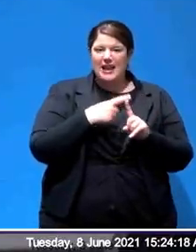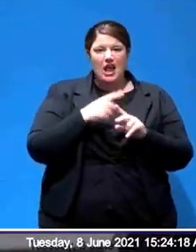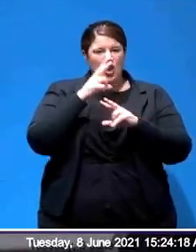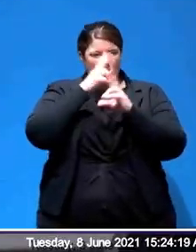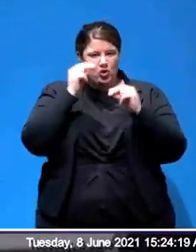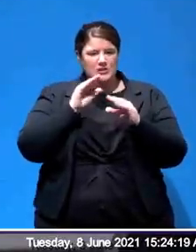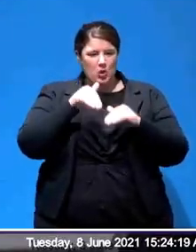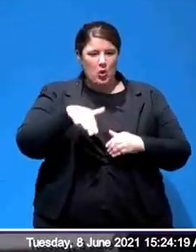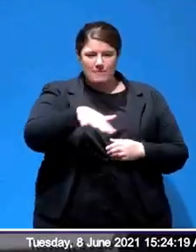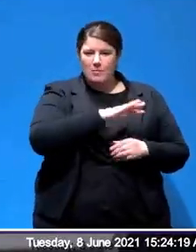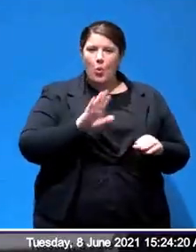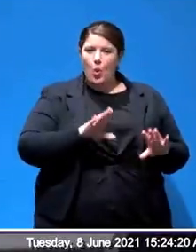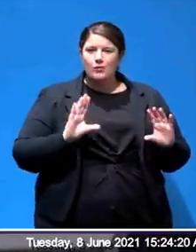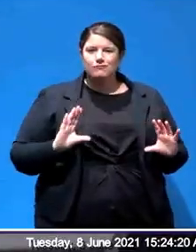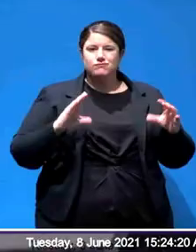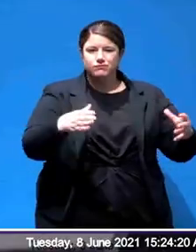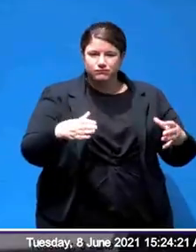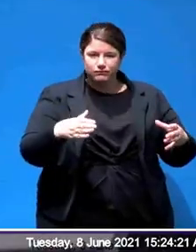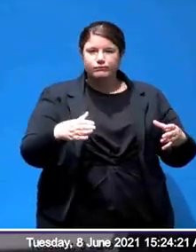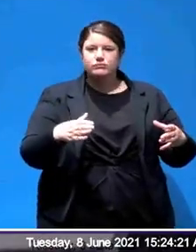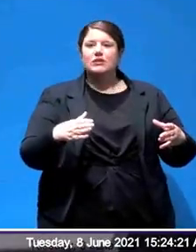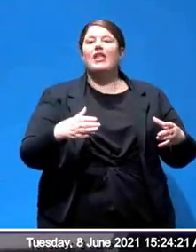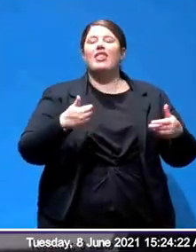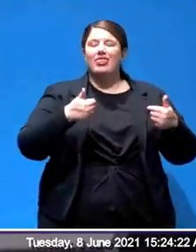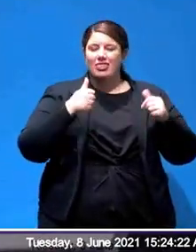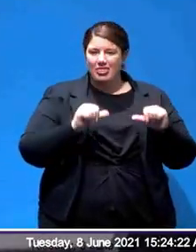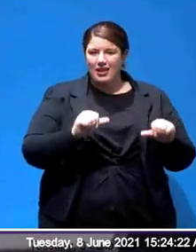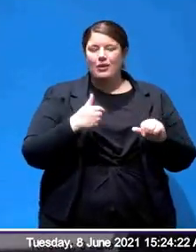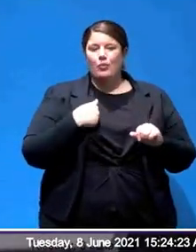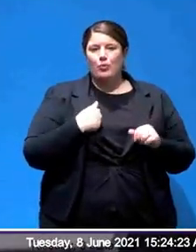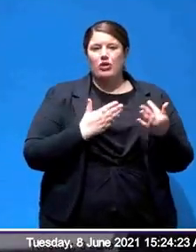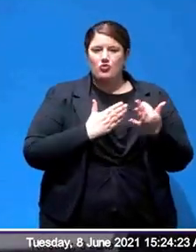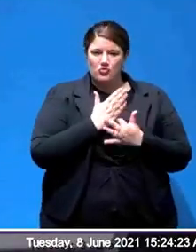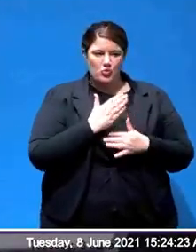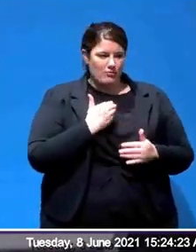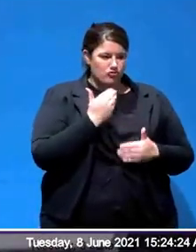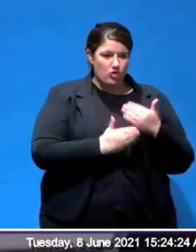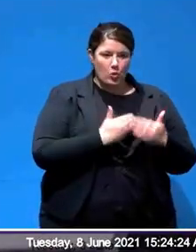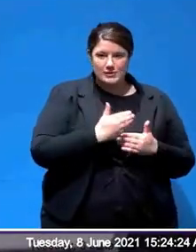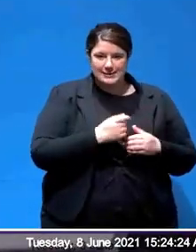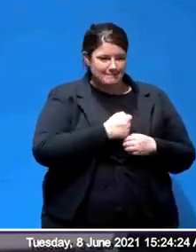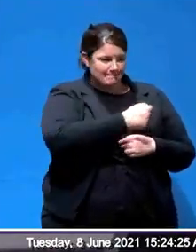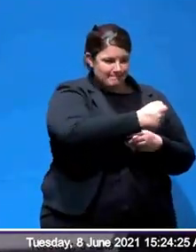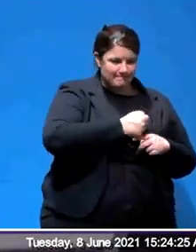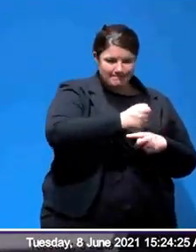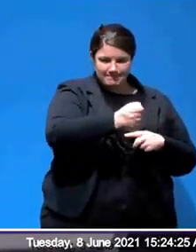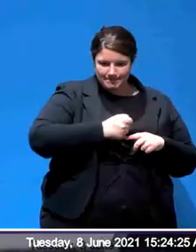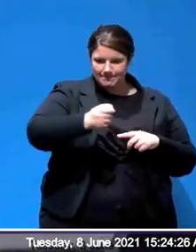together and obviously we went through a process with everyone to transition